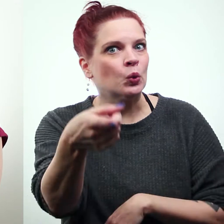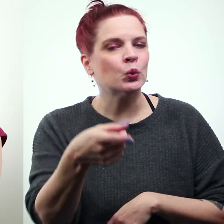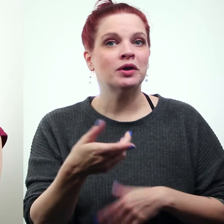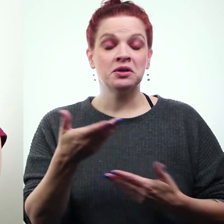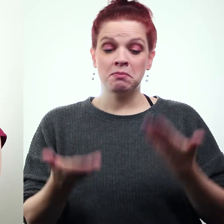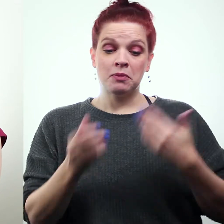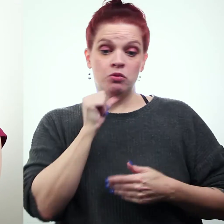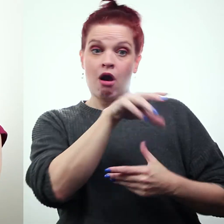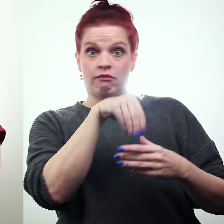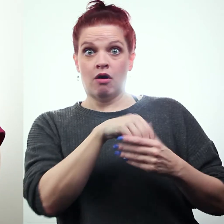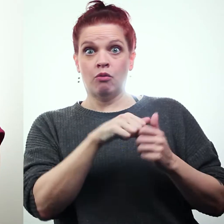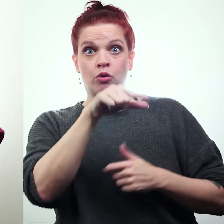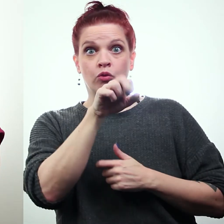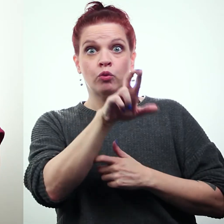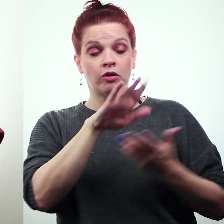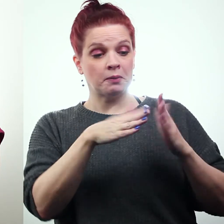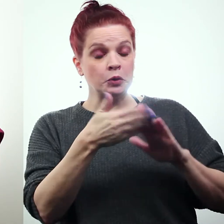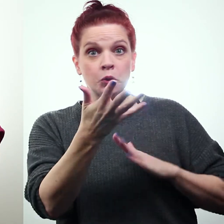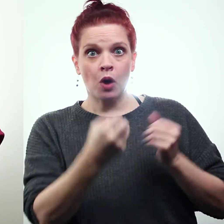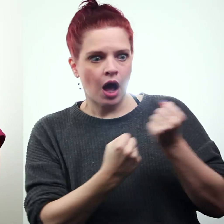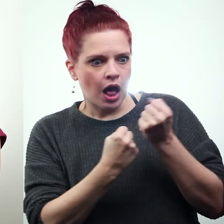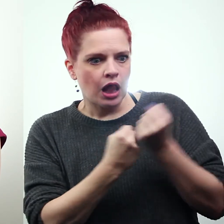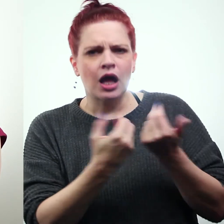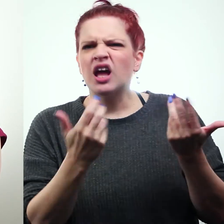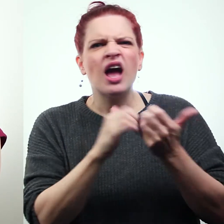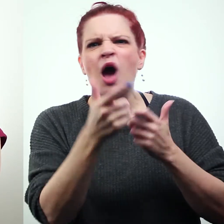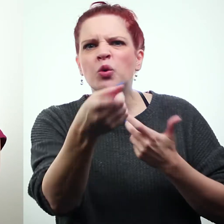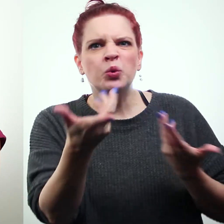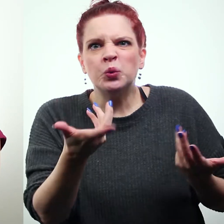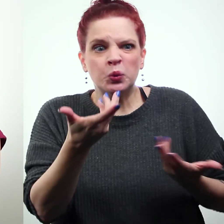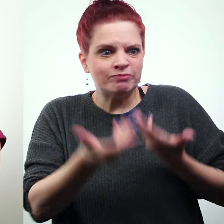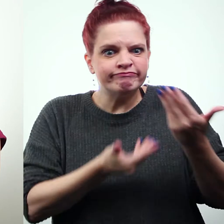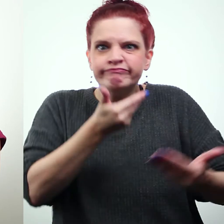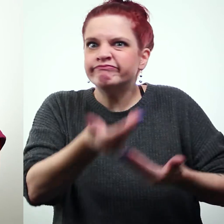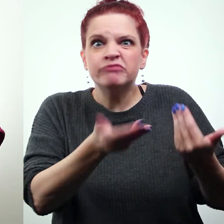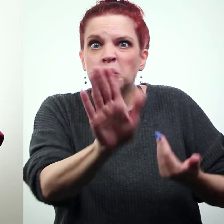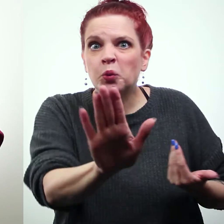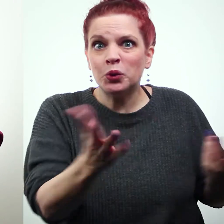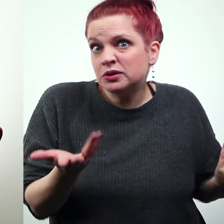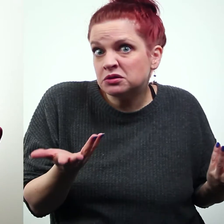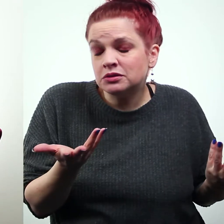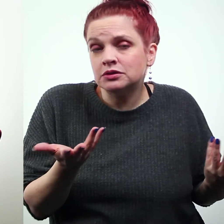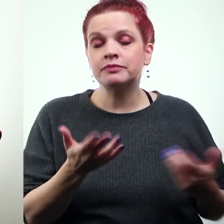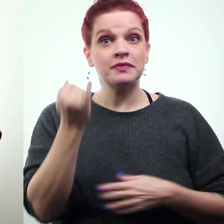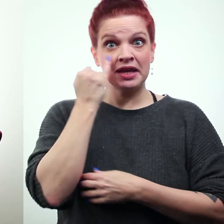If you are not a member of the queer community and you want to be an ally, what are ways that you may start in your journey?